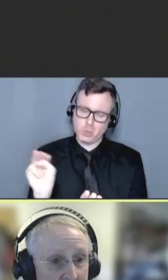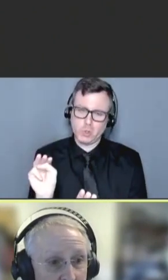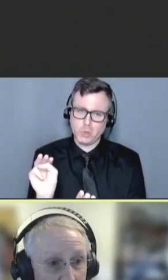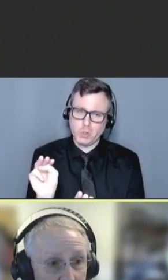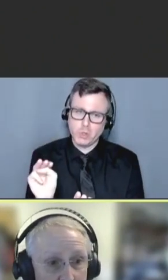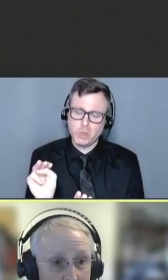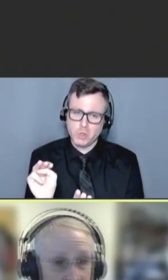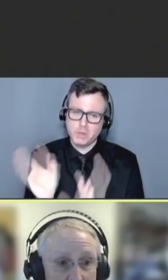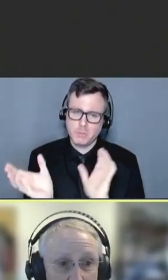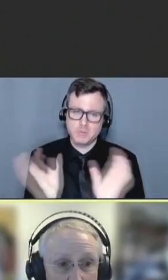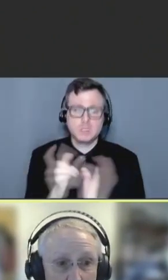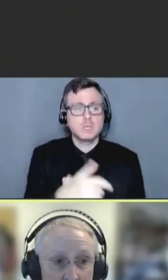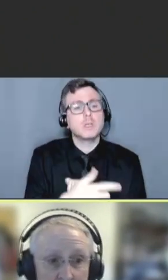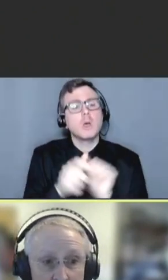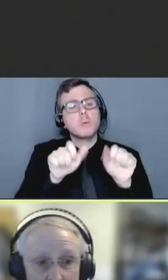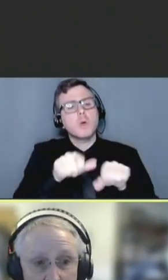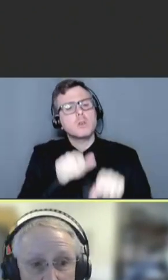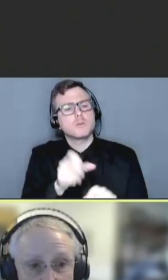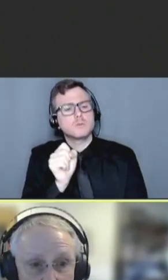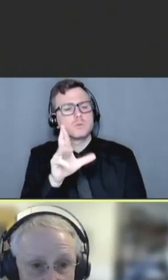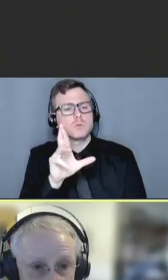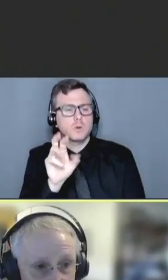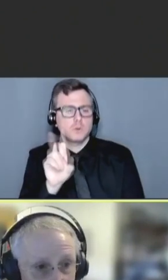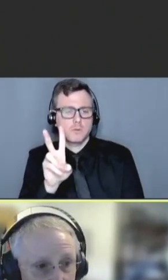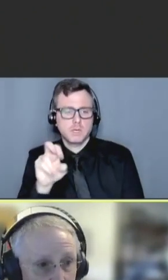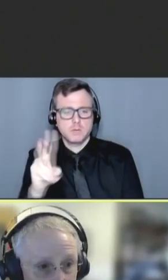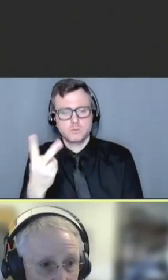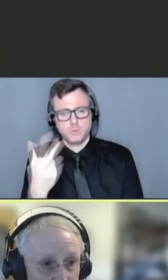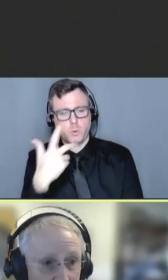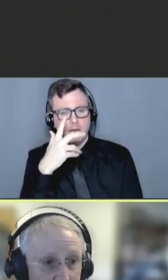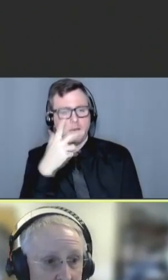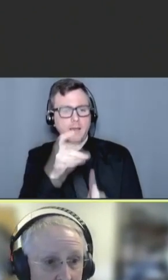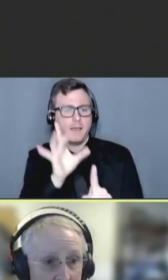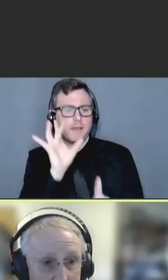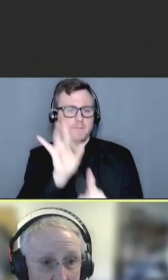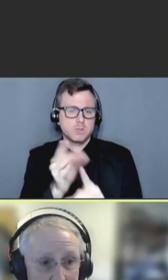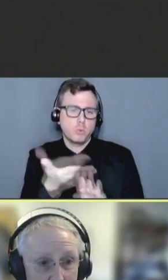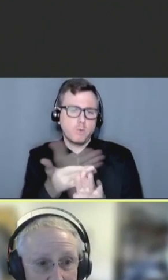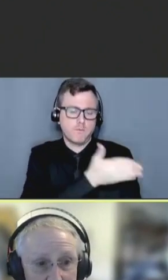There's also a possible role of SARS-CoV-2 infection before the booster. The background